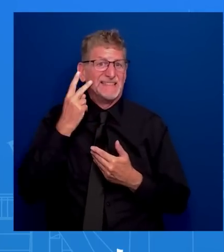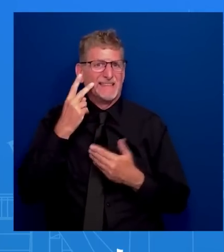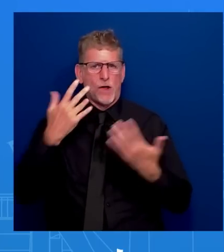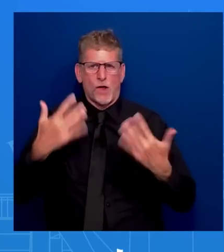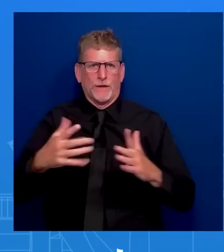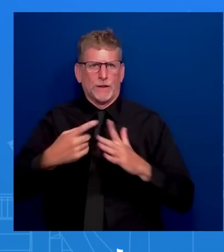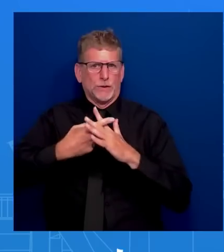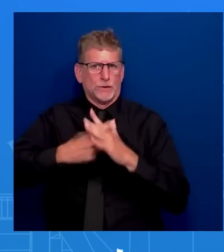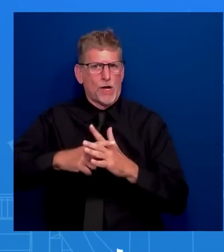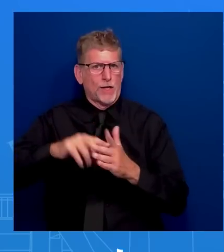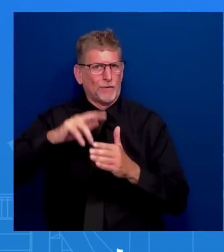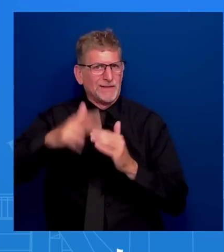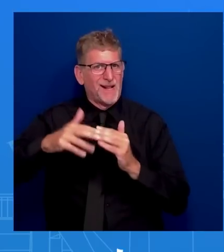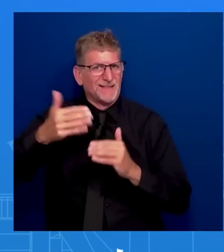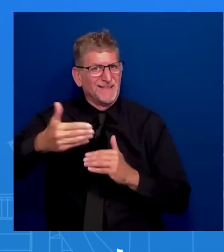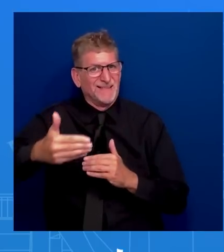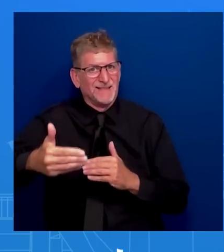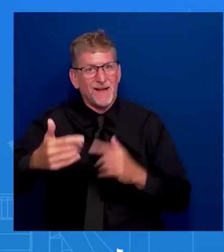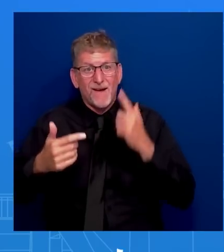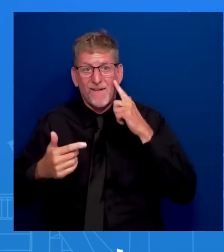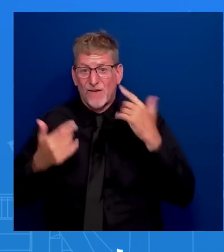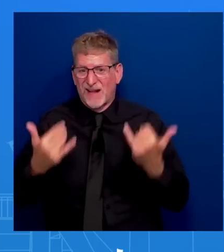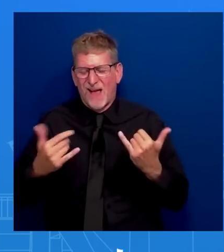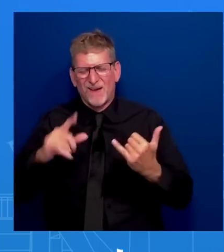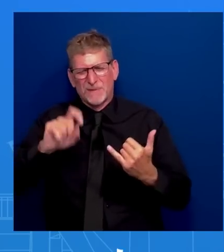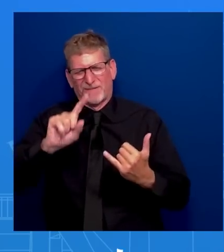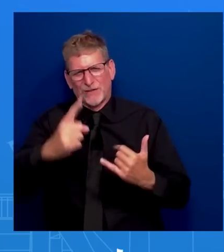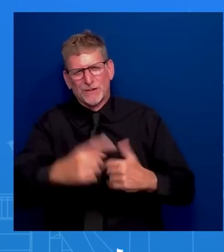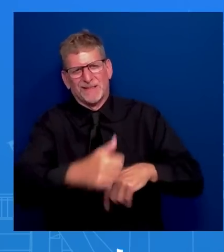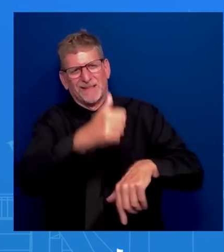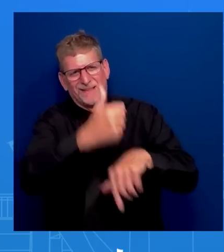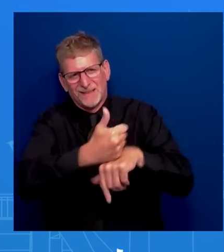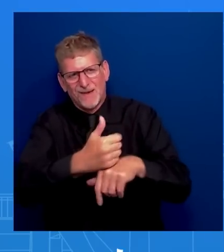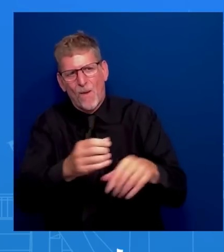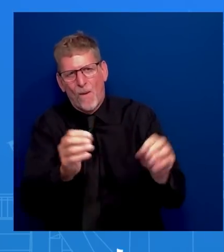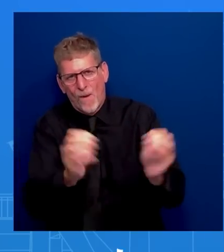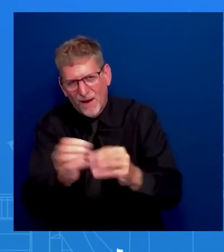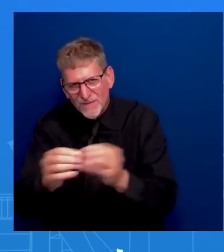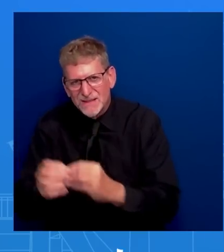to get this done as quickly as possible. But I think what's important here